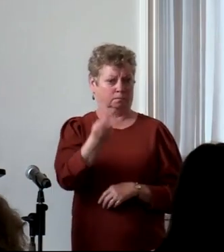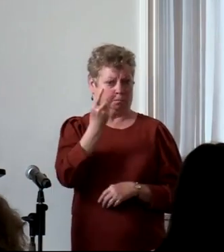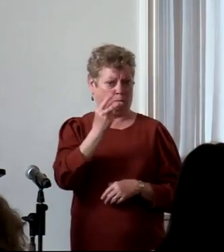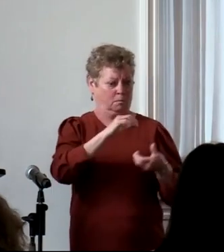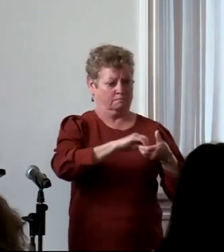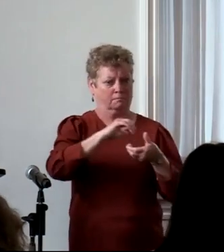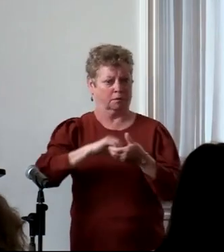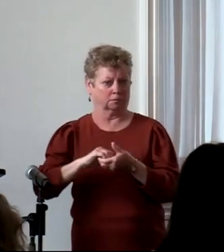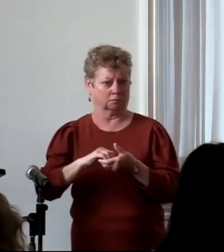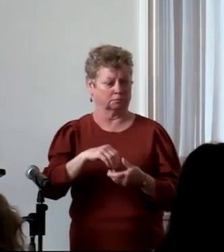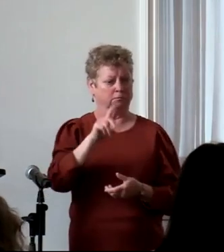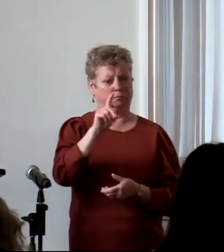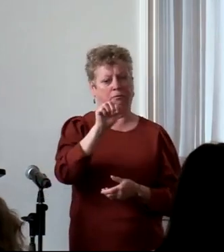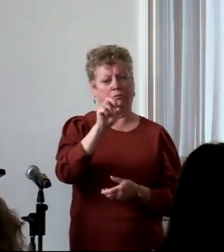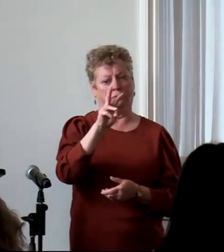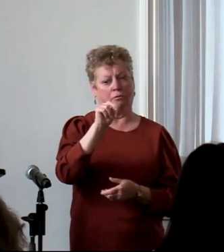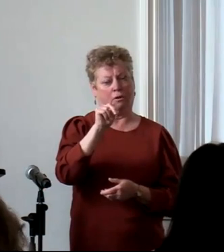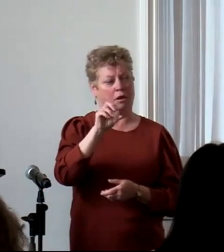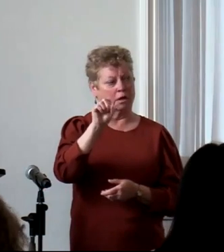Dawn Stegan from the Accessibility Directorate and